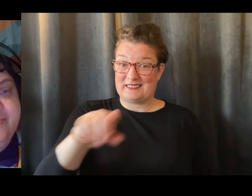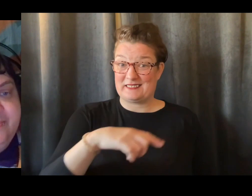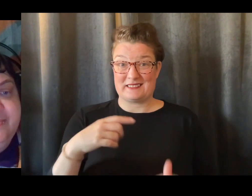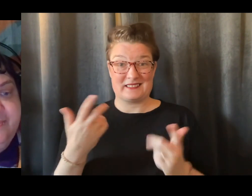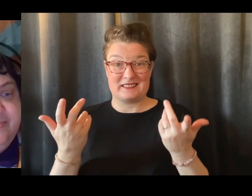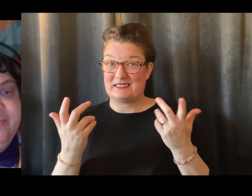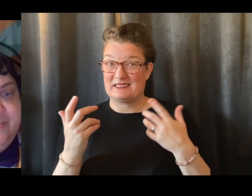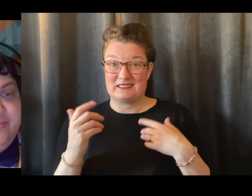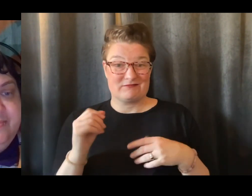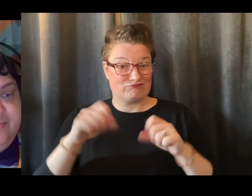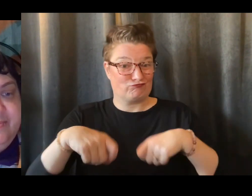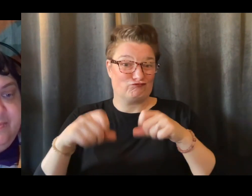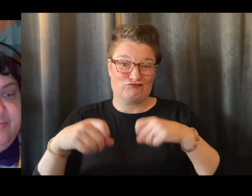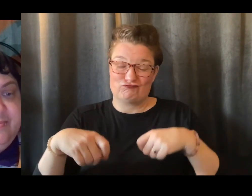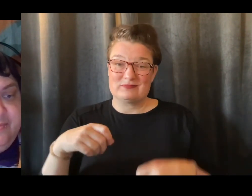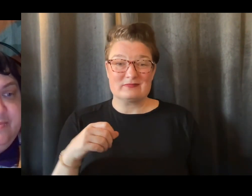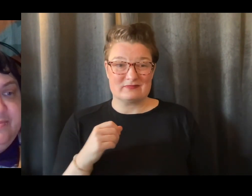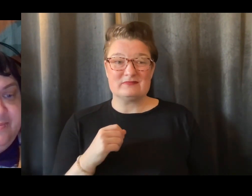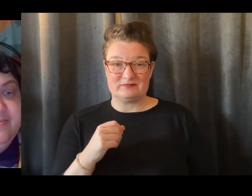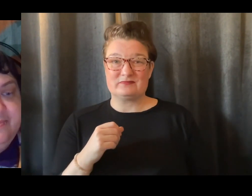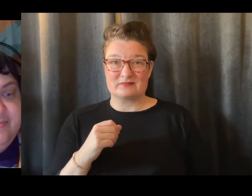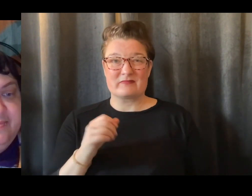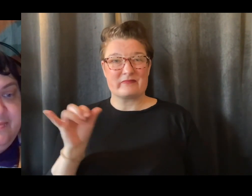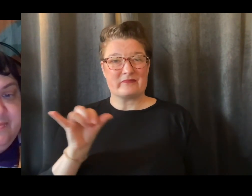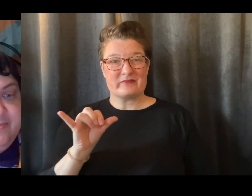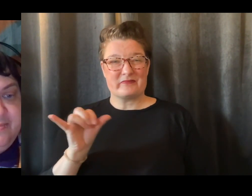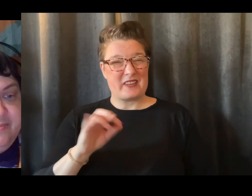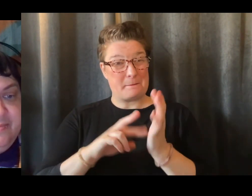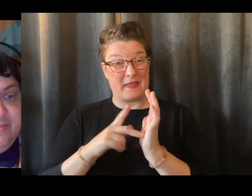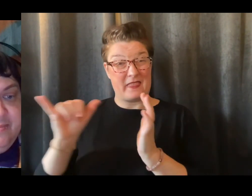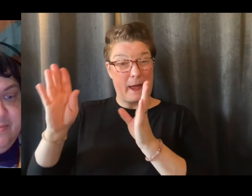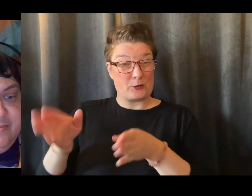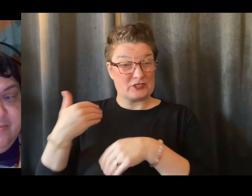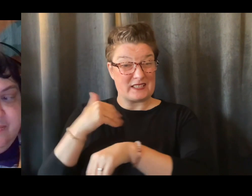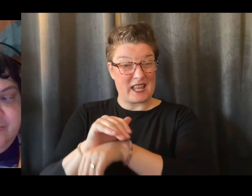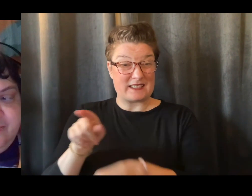And like, I mean, this person last night speaks Yiddish fluently and there's like